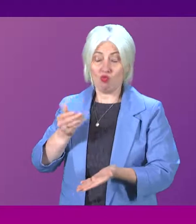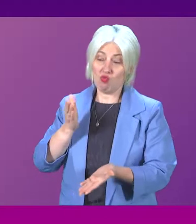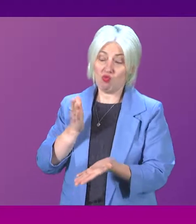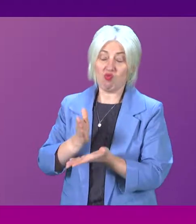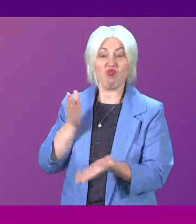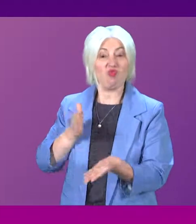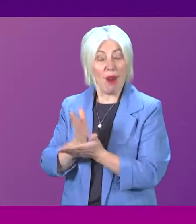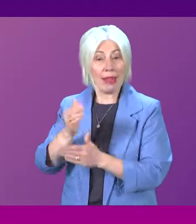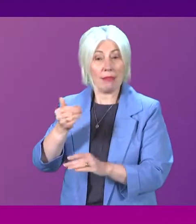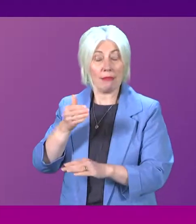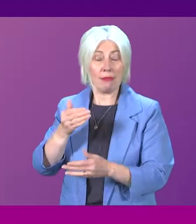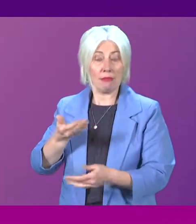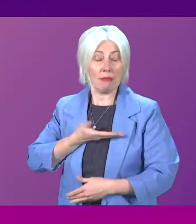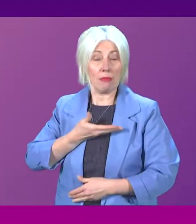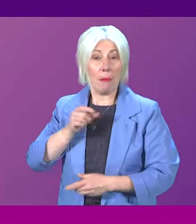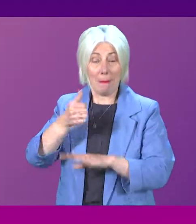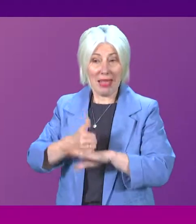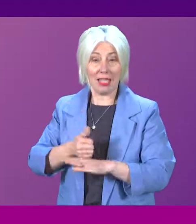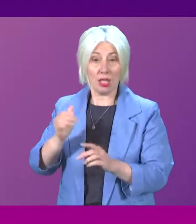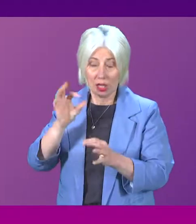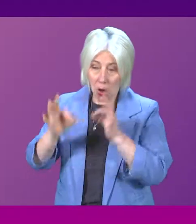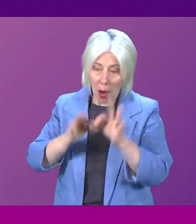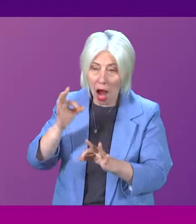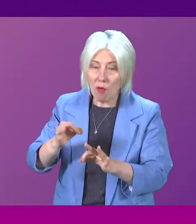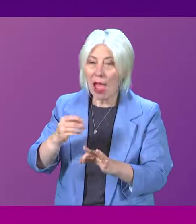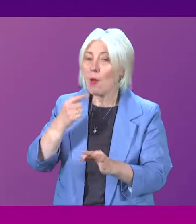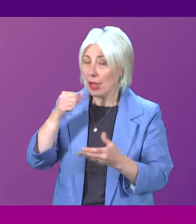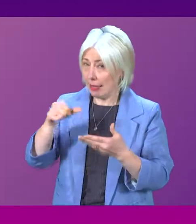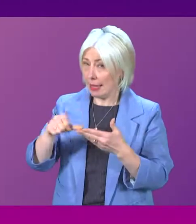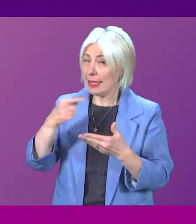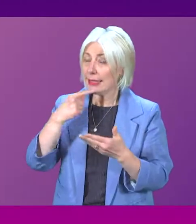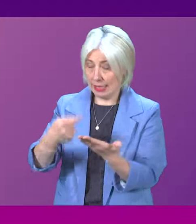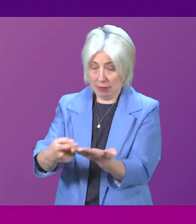As per their letter, we and they were concerned that the terms of reference relied on the